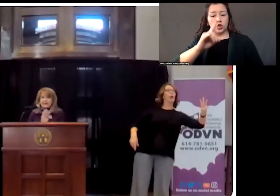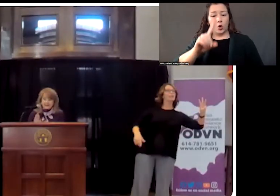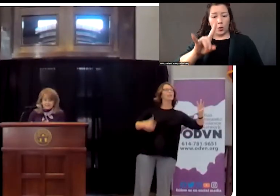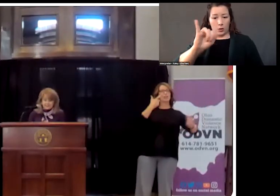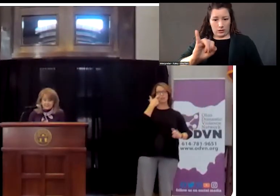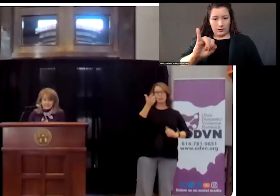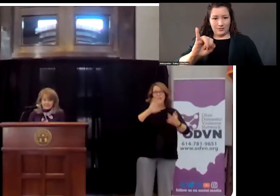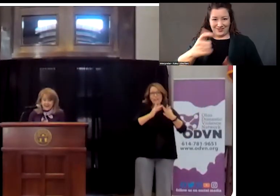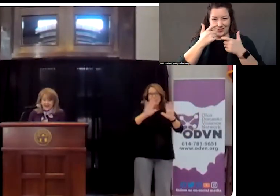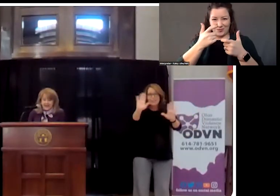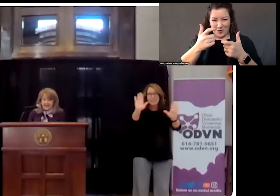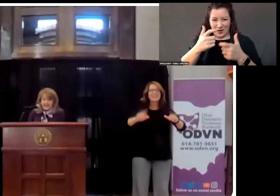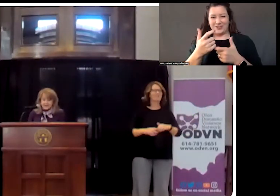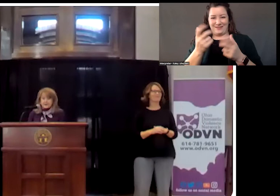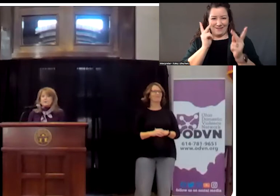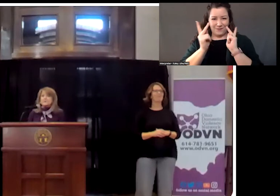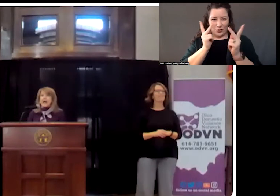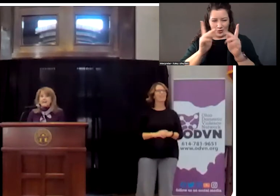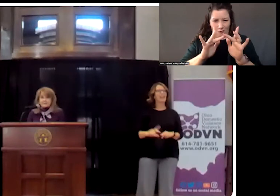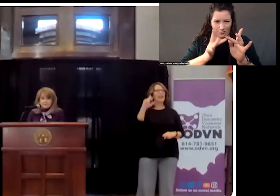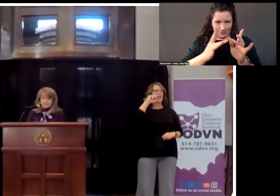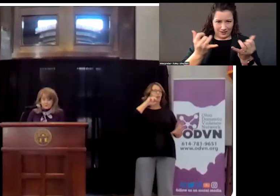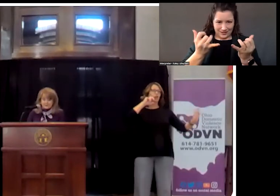Hi, Jody. Hearing her reactive voice.